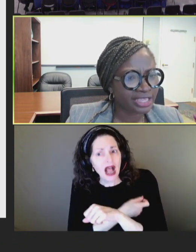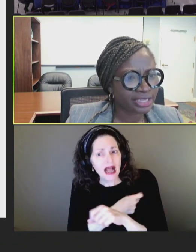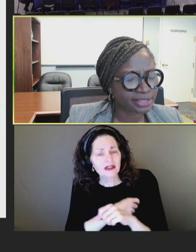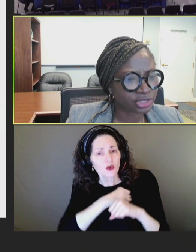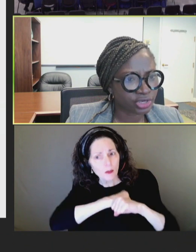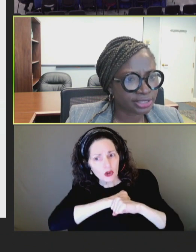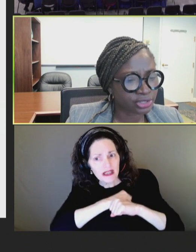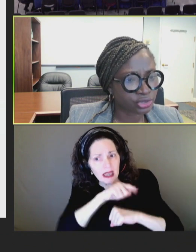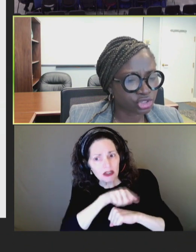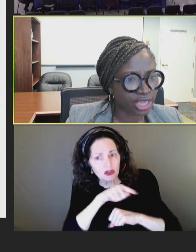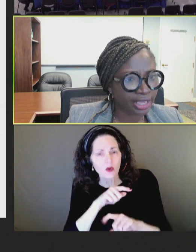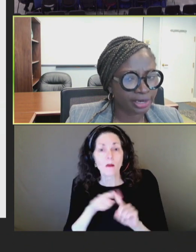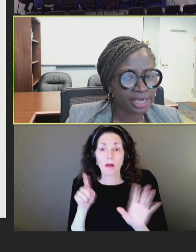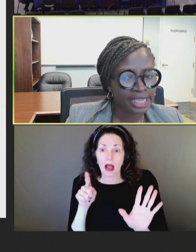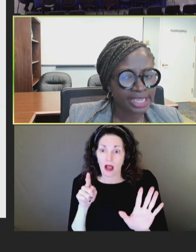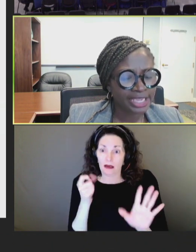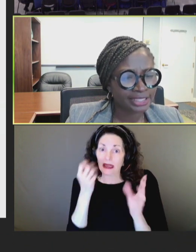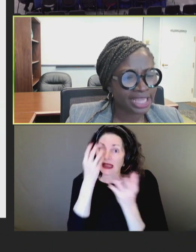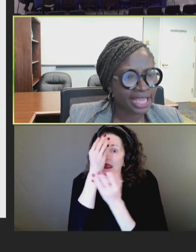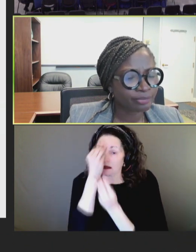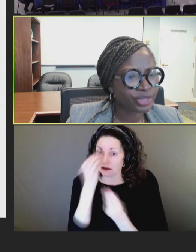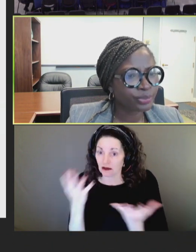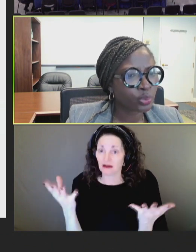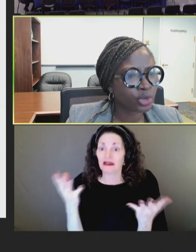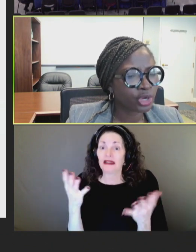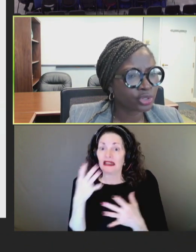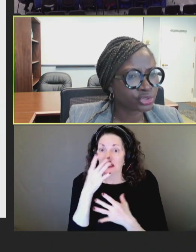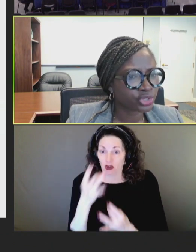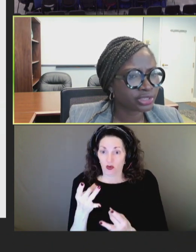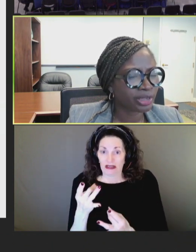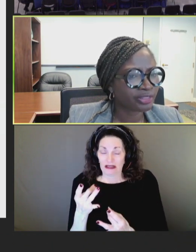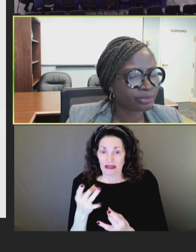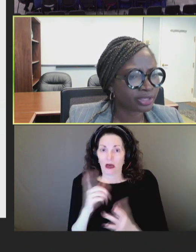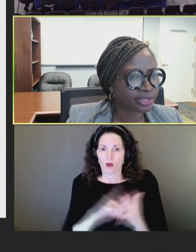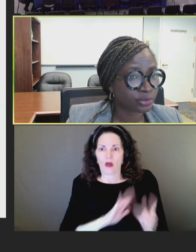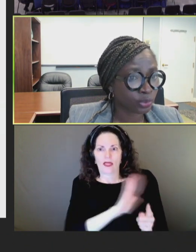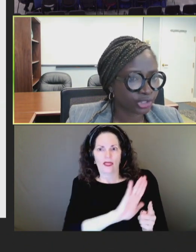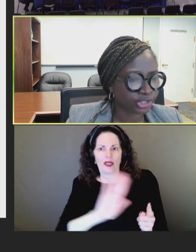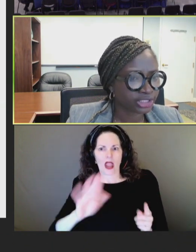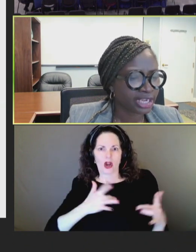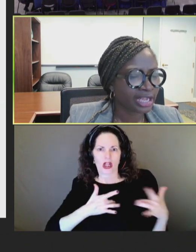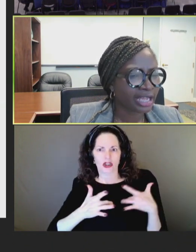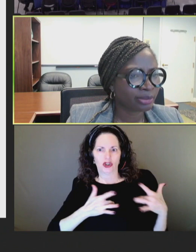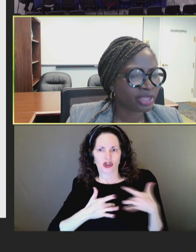think is interesting to share, is that people were concerned about their ability to work.